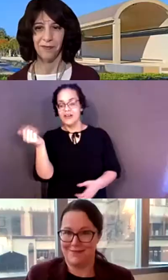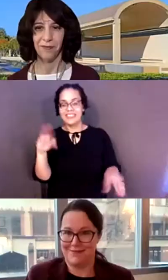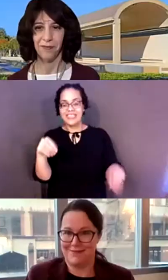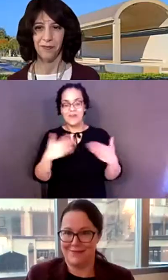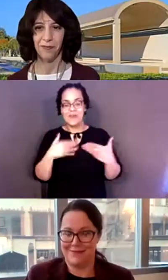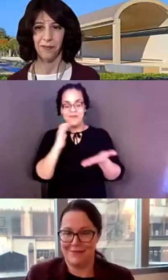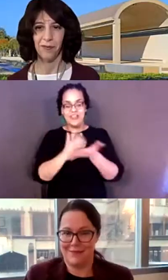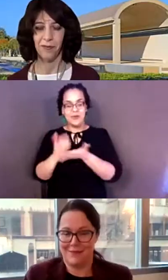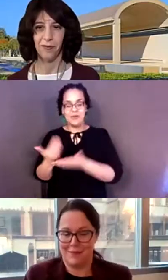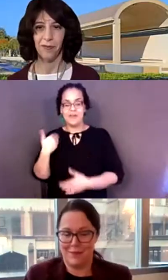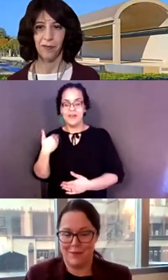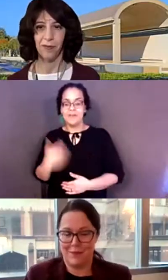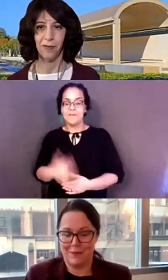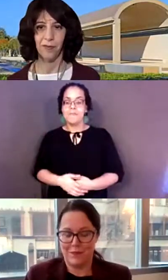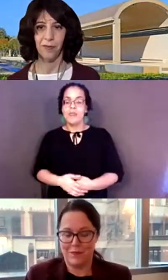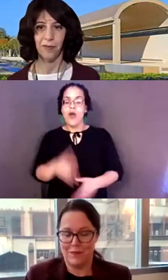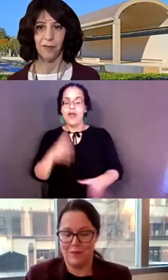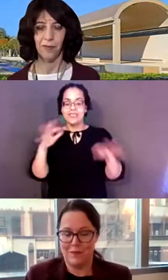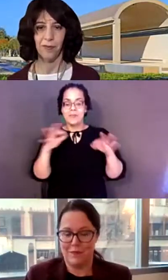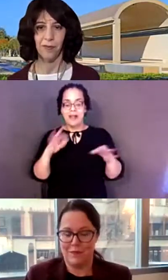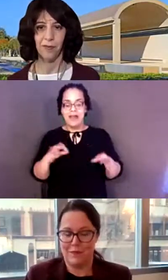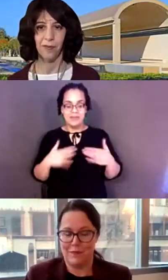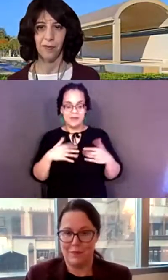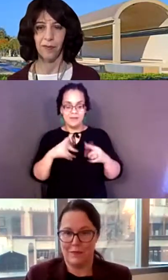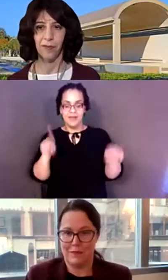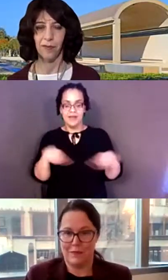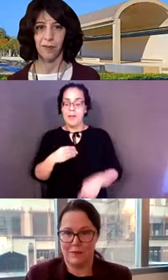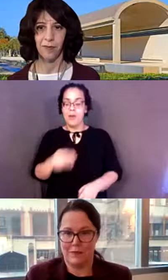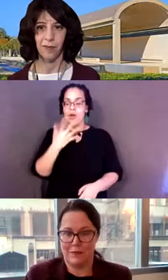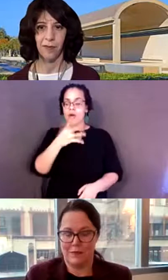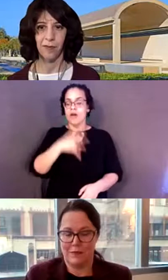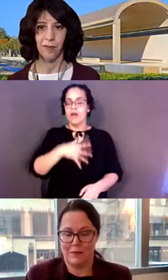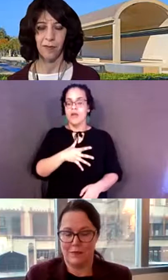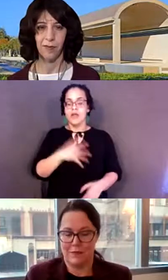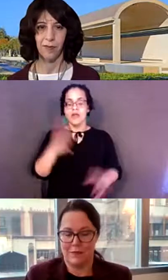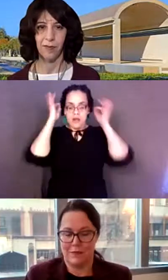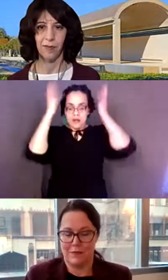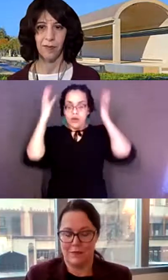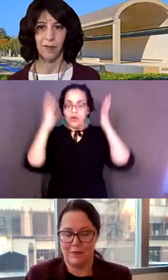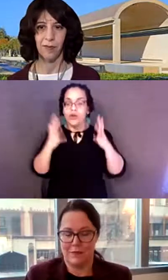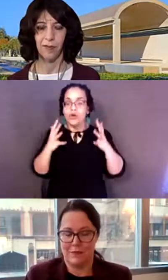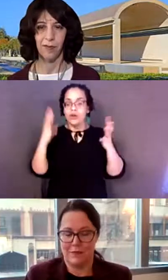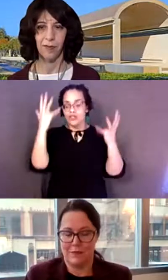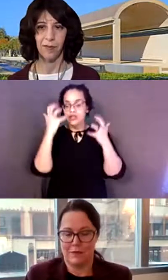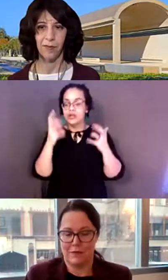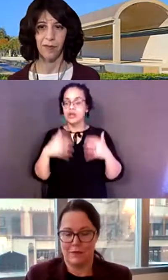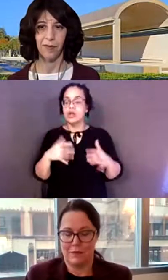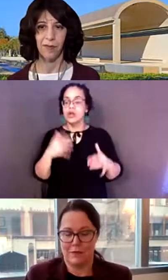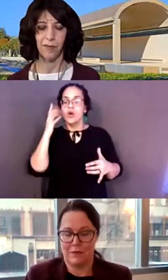have complete access to your screen, I'm a white woman with long dark wavy hair,